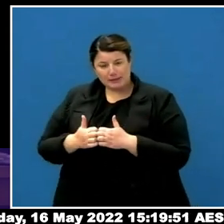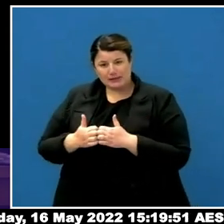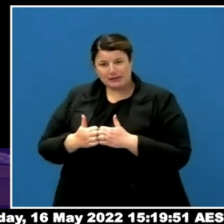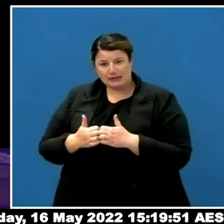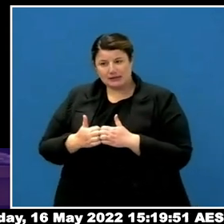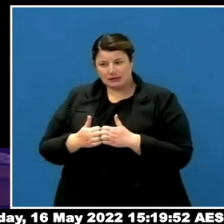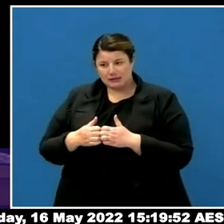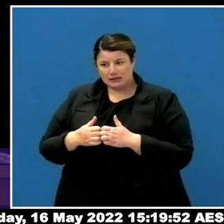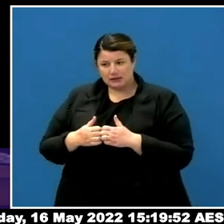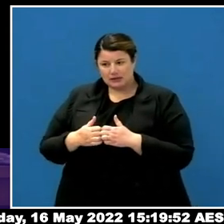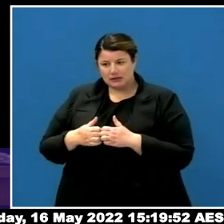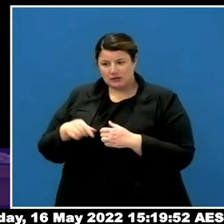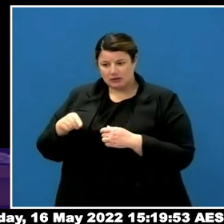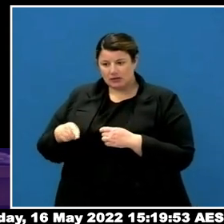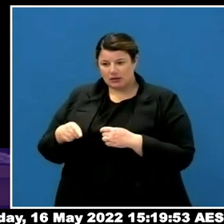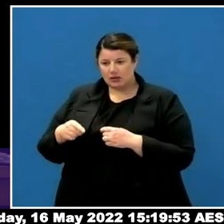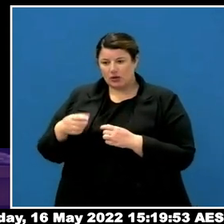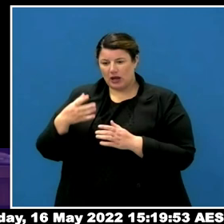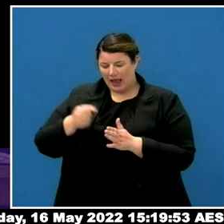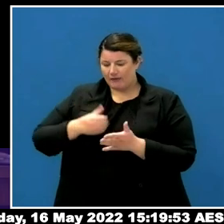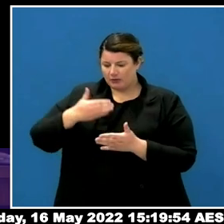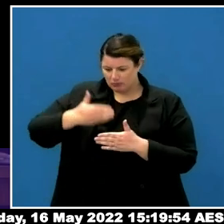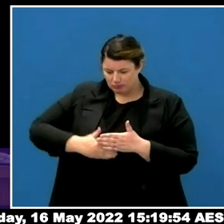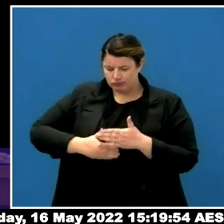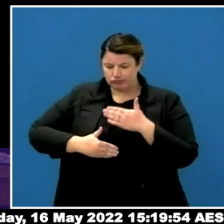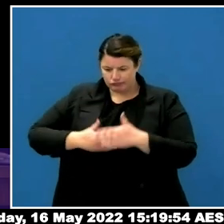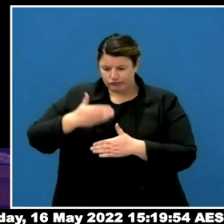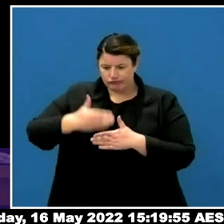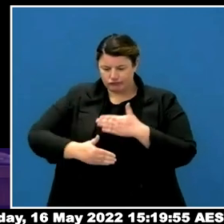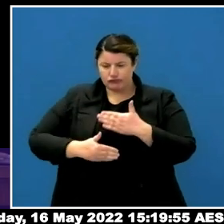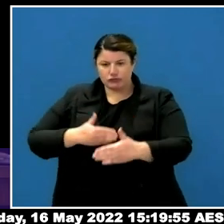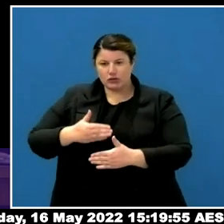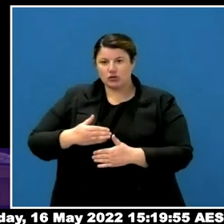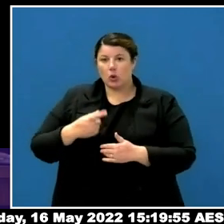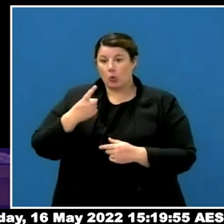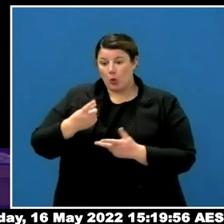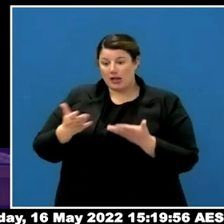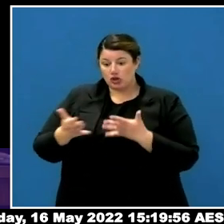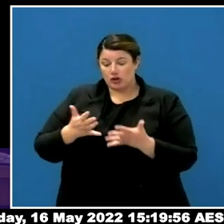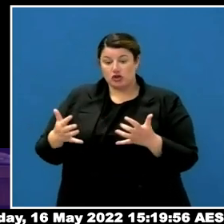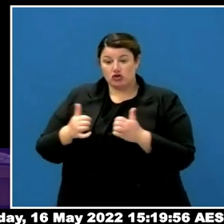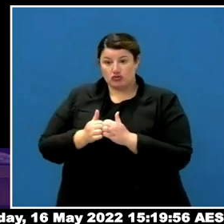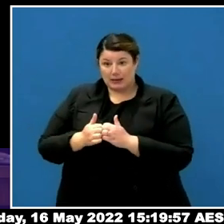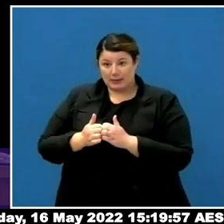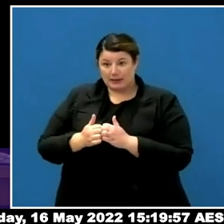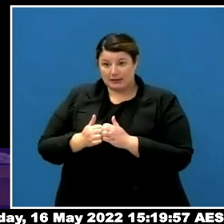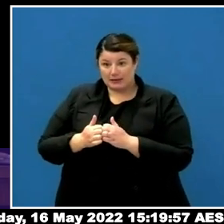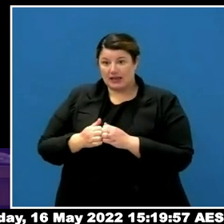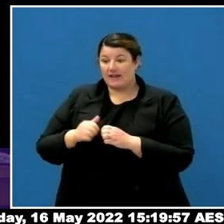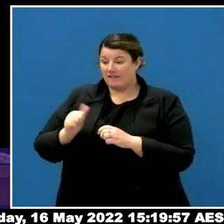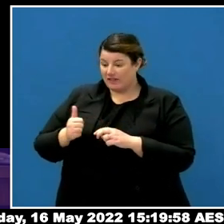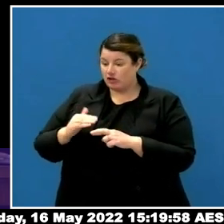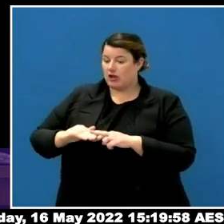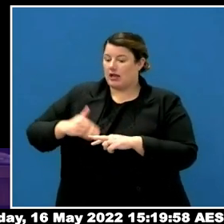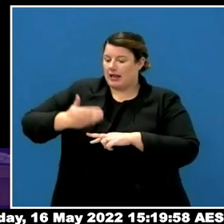back in terms of timing with Afford. So one service agreement would follow another. I believe so, yes. Alright.